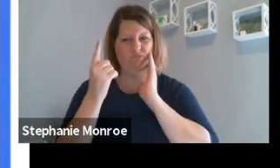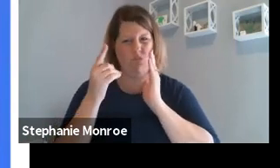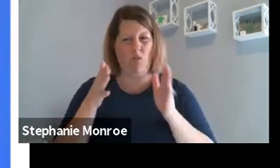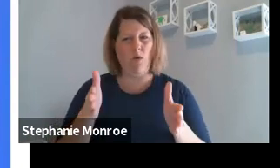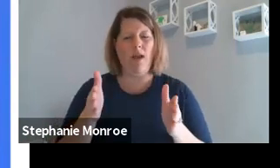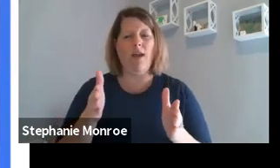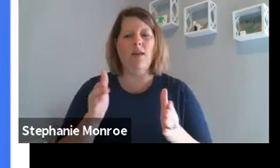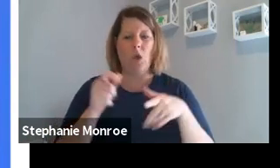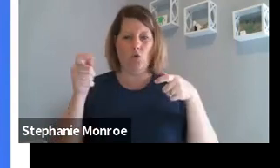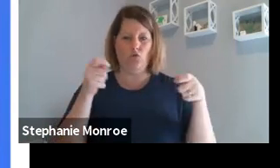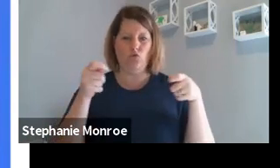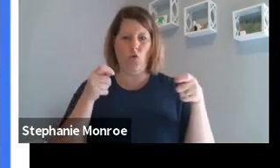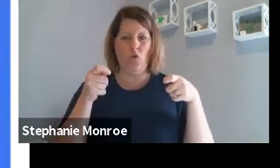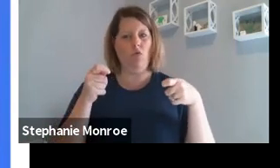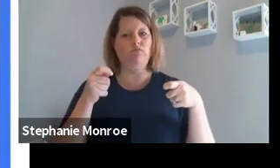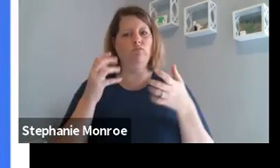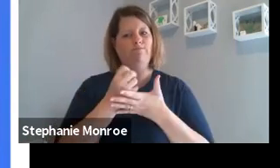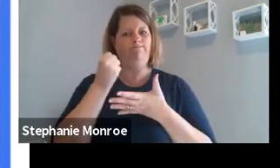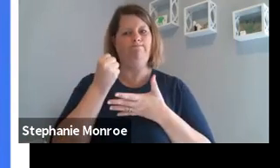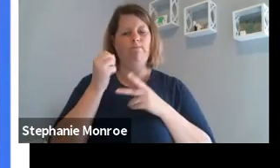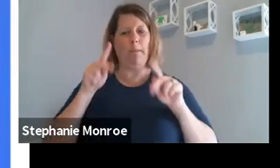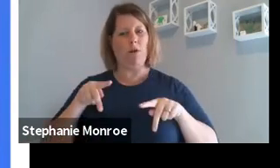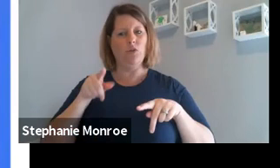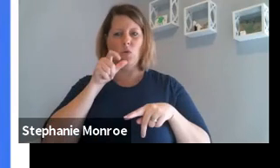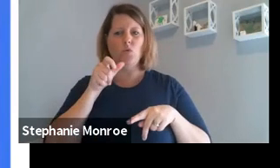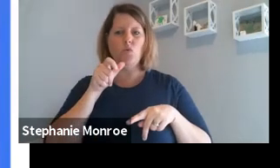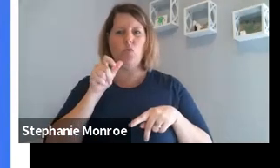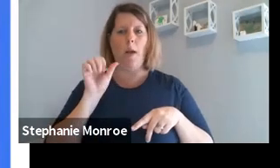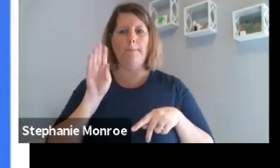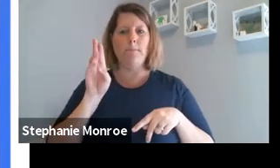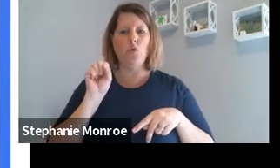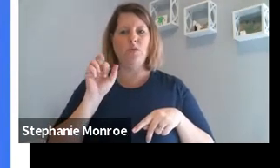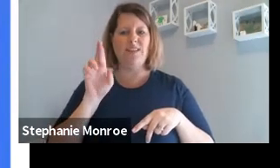control is gained by a batterer. They would try to verbally abuse the individual